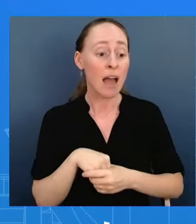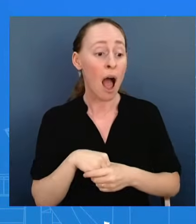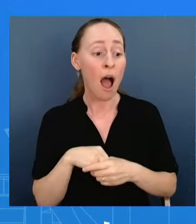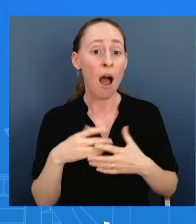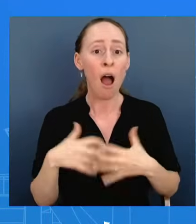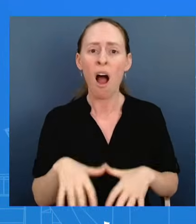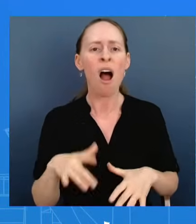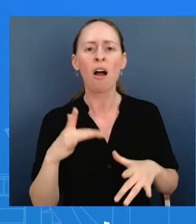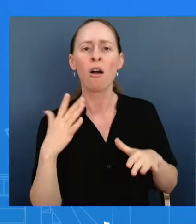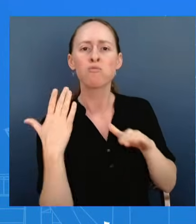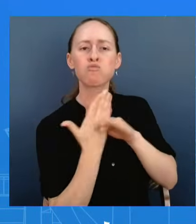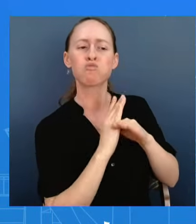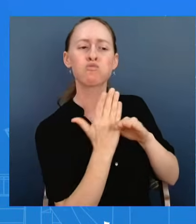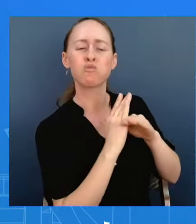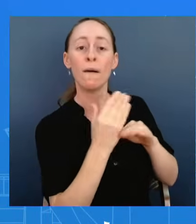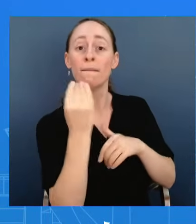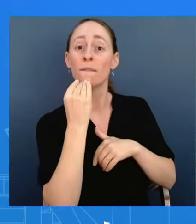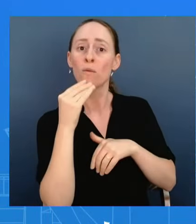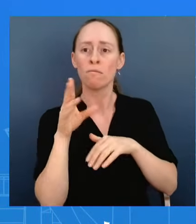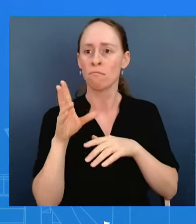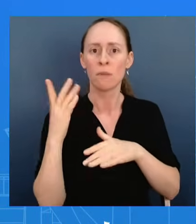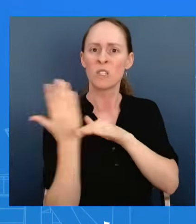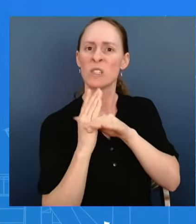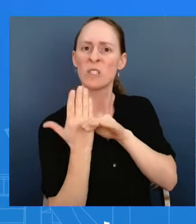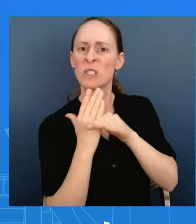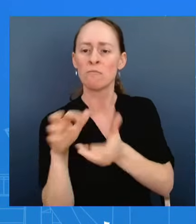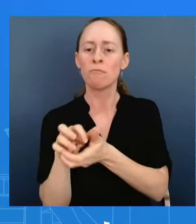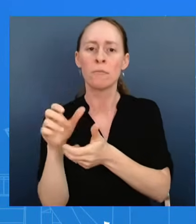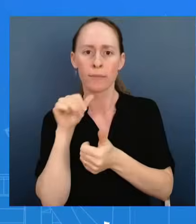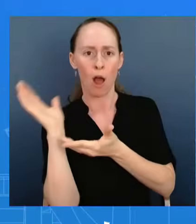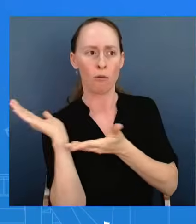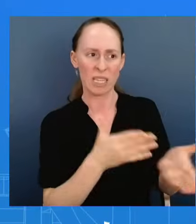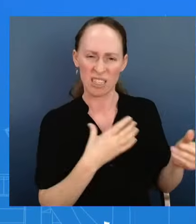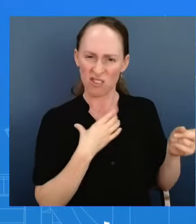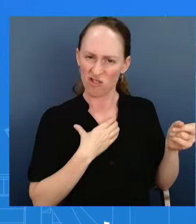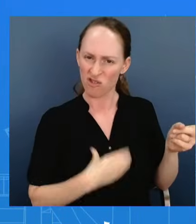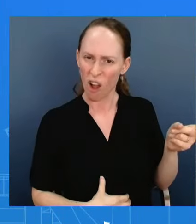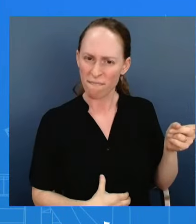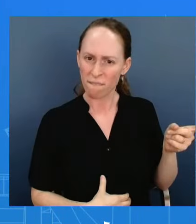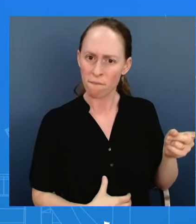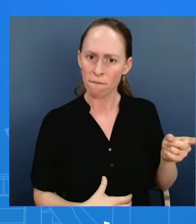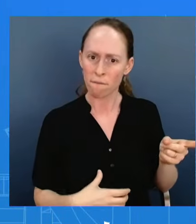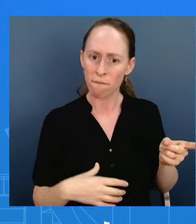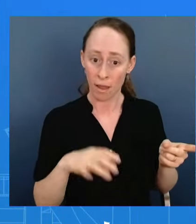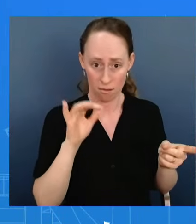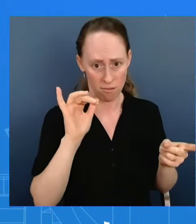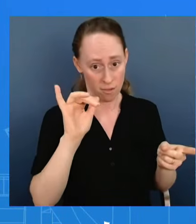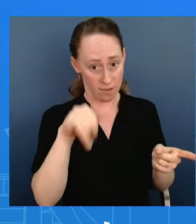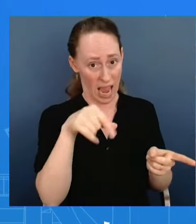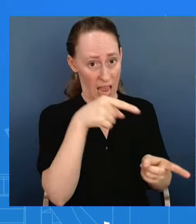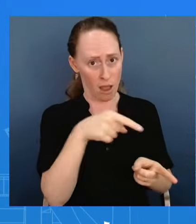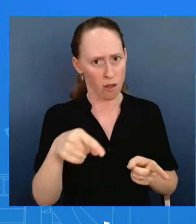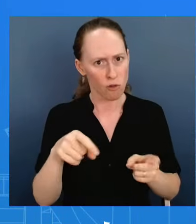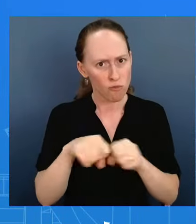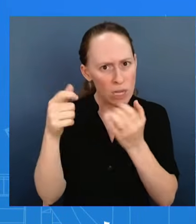or health of the civilian population, are criminal. Mr. Kirby: Is that a question? The Press: I -- Mr. Kirby: Because if it is -- if it is, I’ve already answered it.